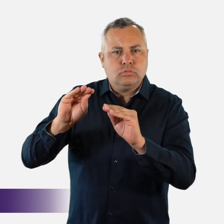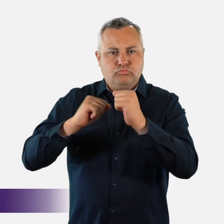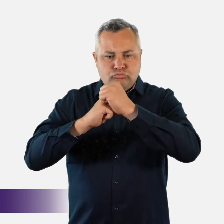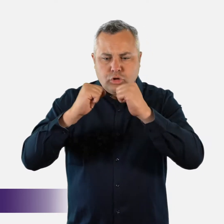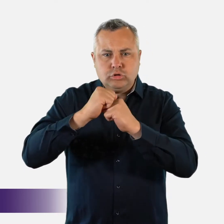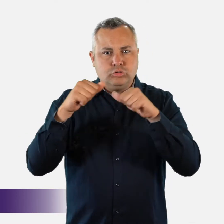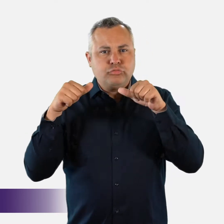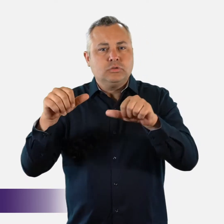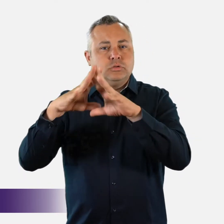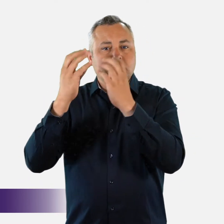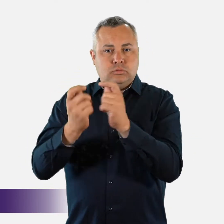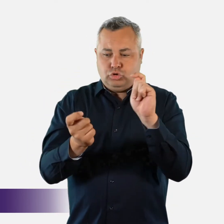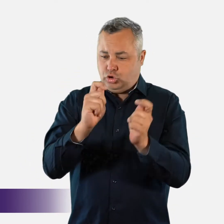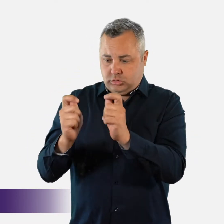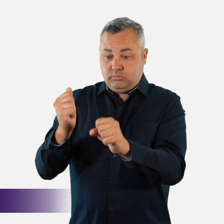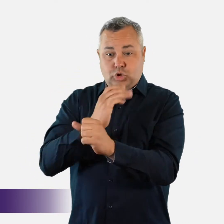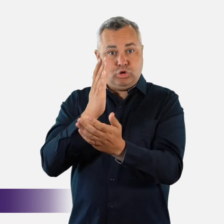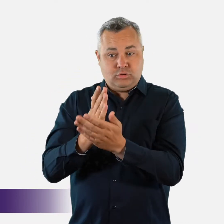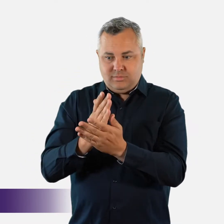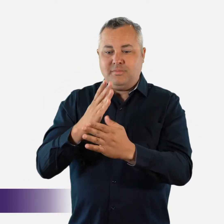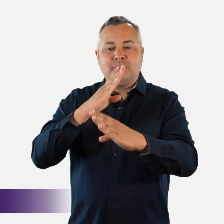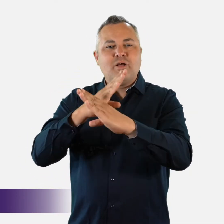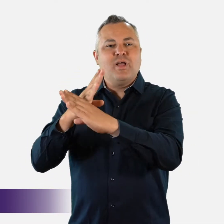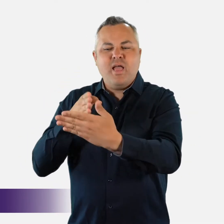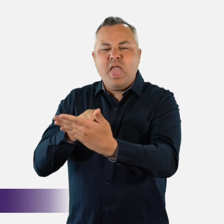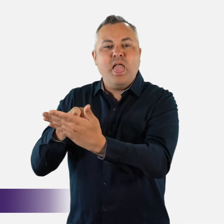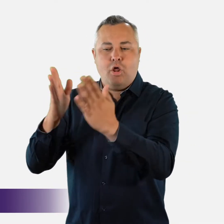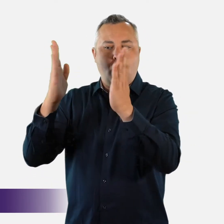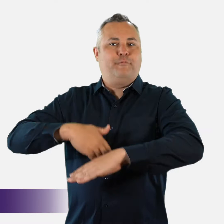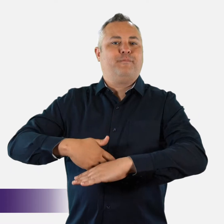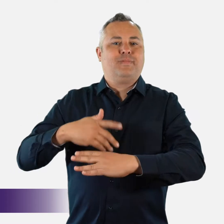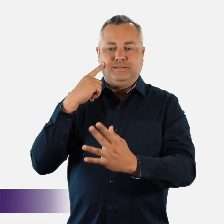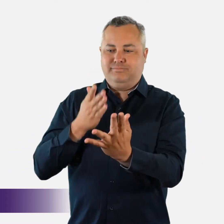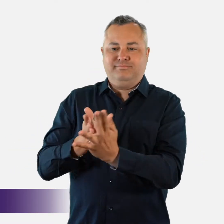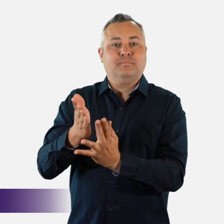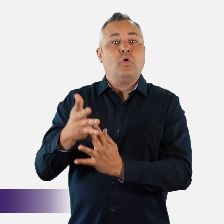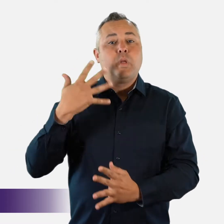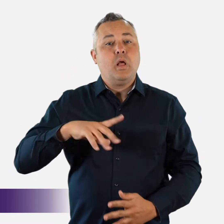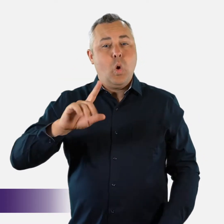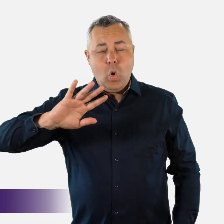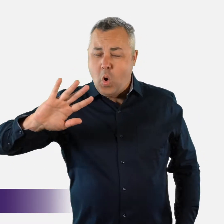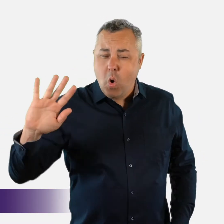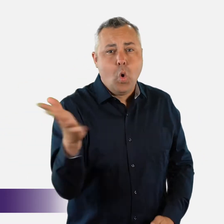structures and strategies in education to overcome barriers with a vision serving to provide all students of -